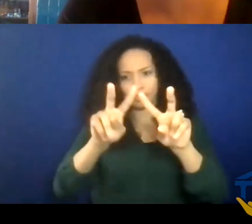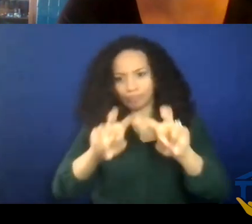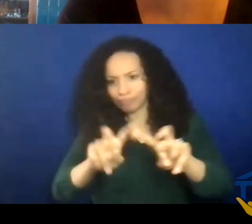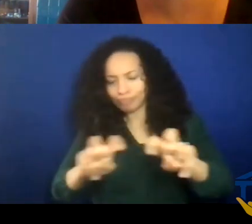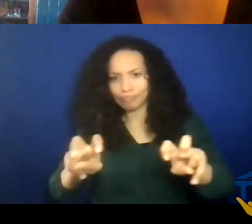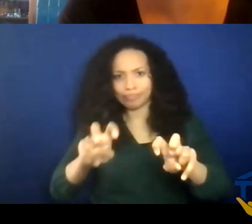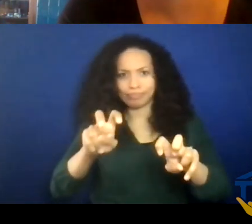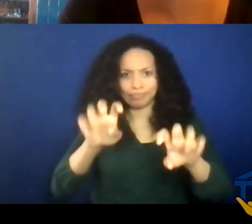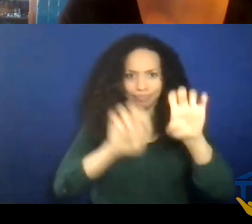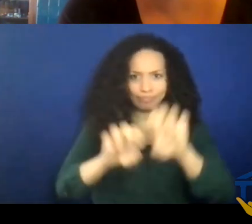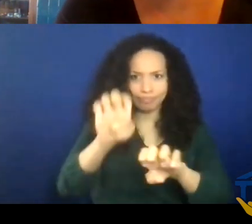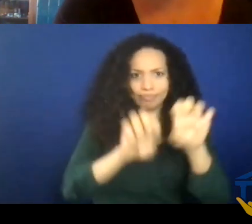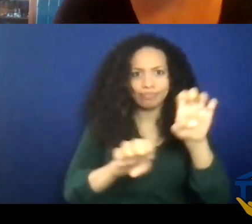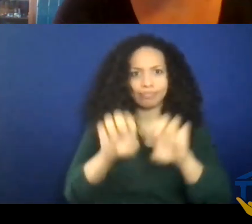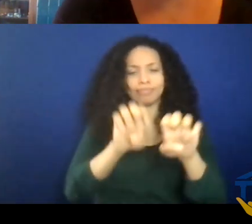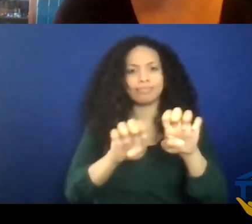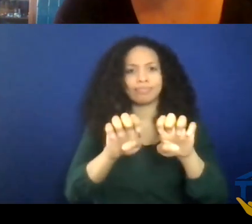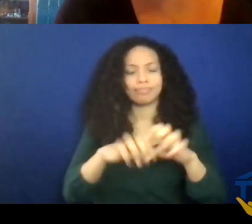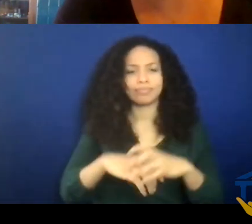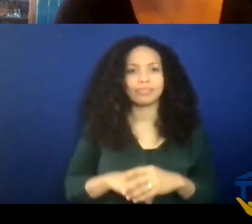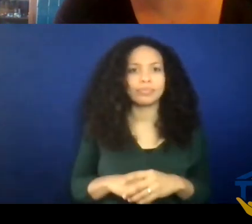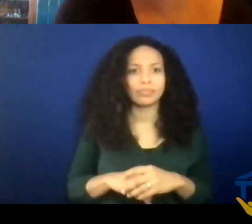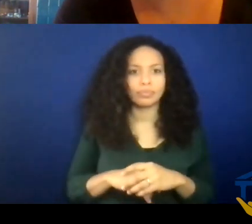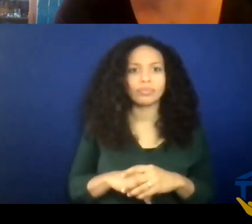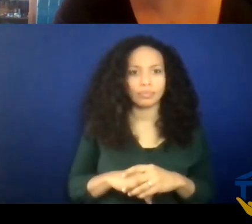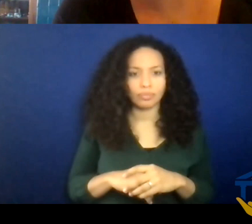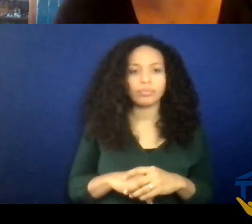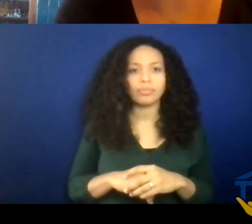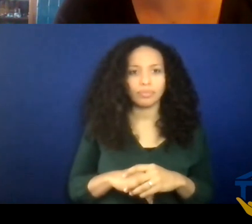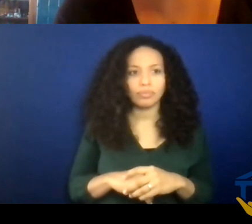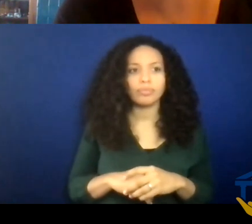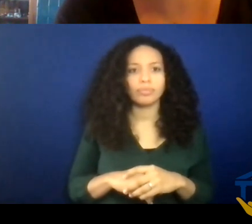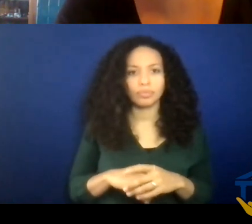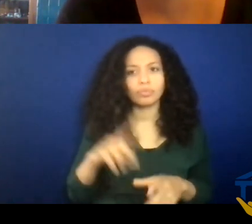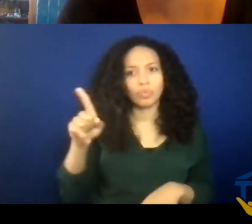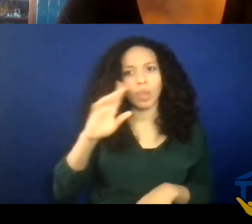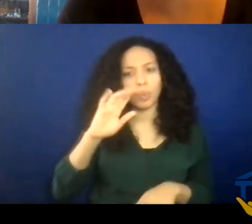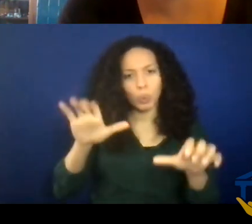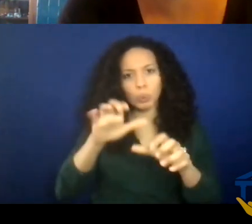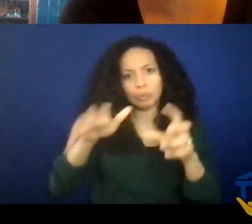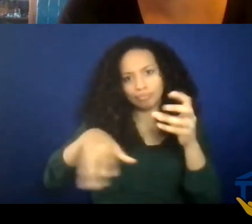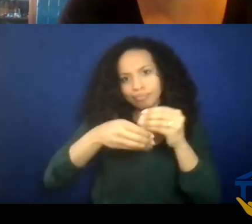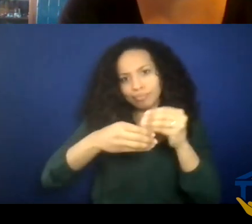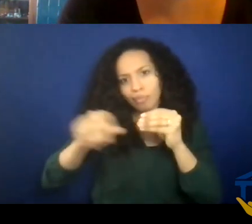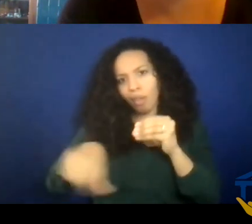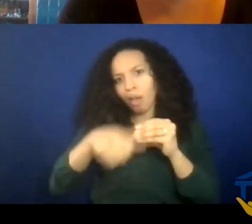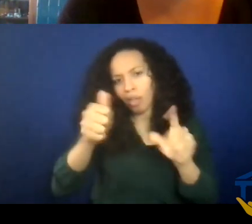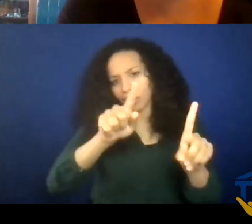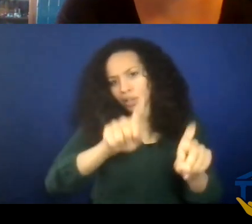evaluation where they do, you know, additional assessments of your child before writing a report.